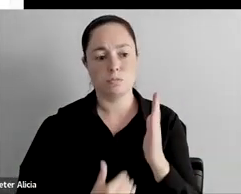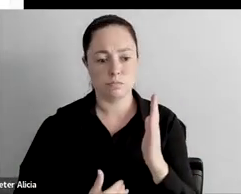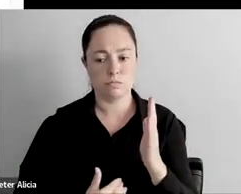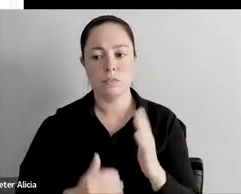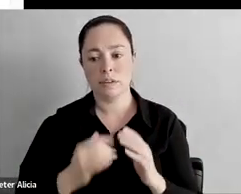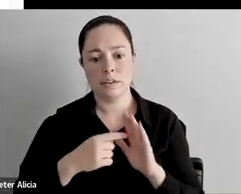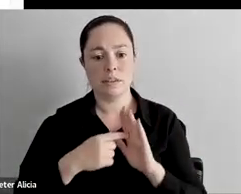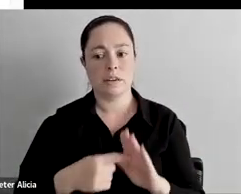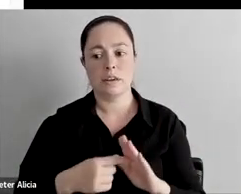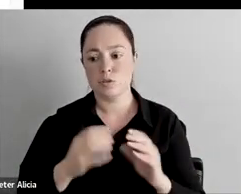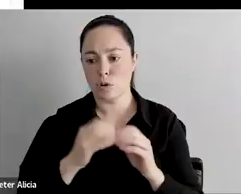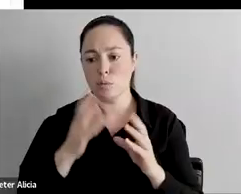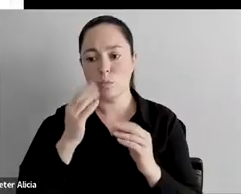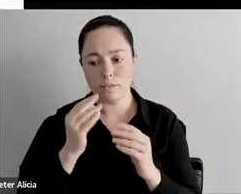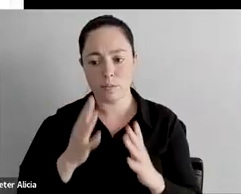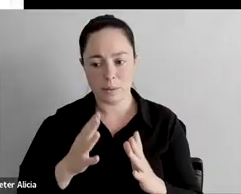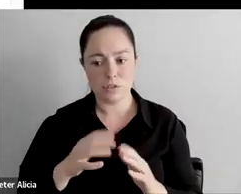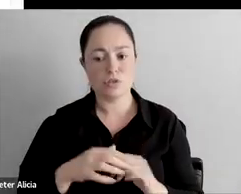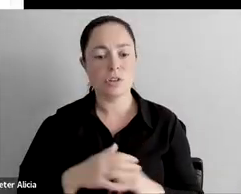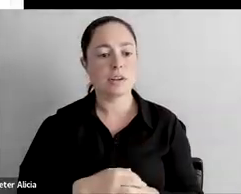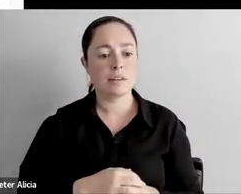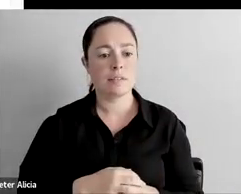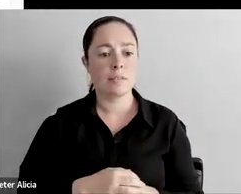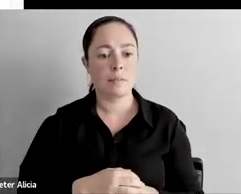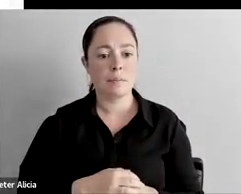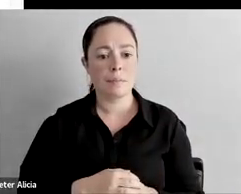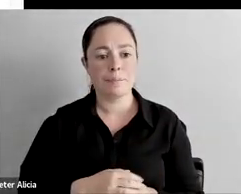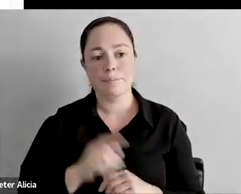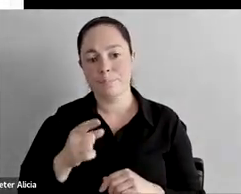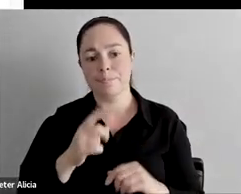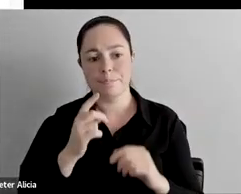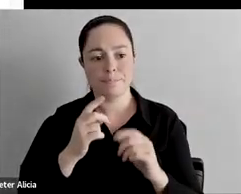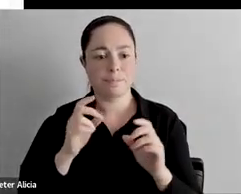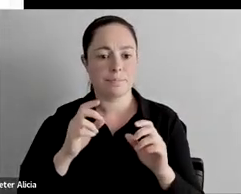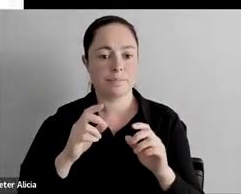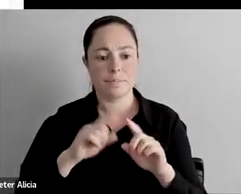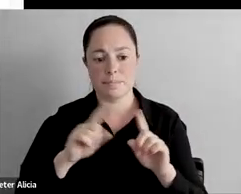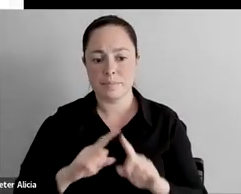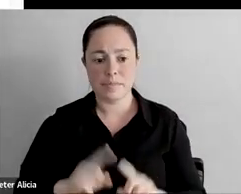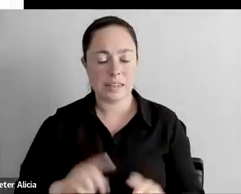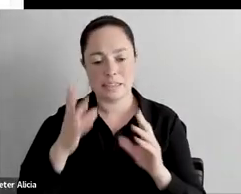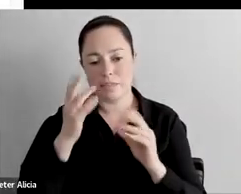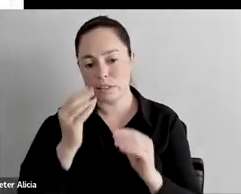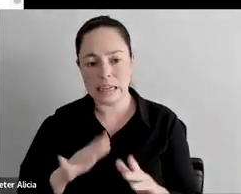information about the data we're using, different measures, and other frequently asked questions.